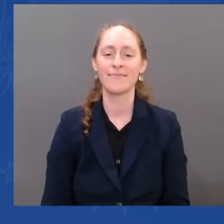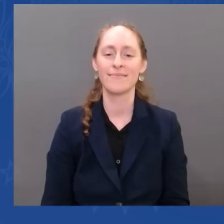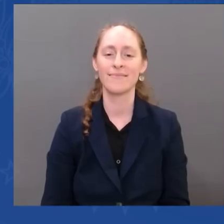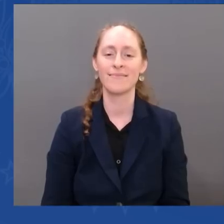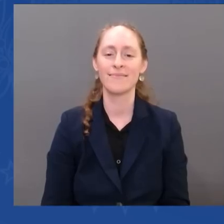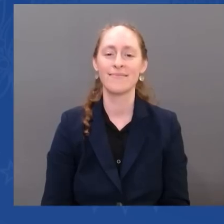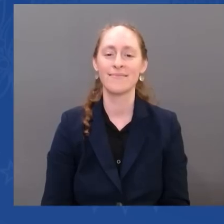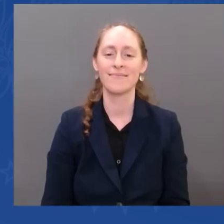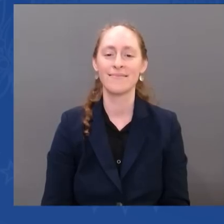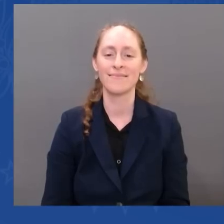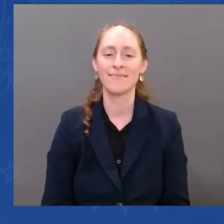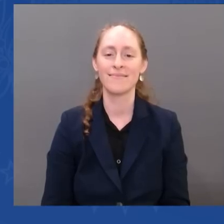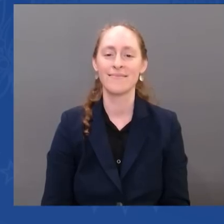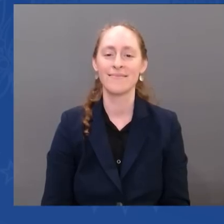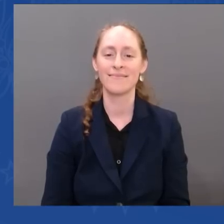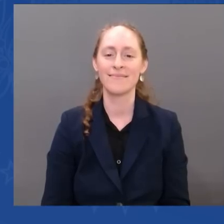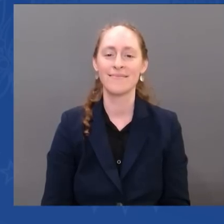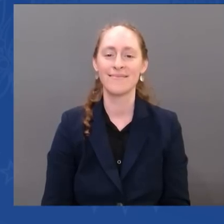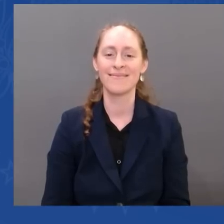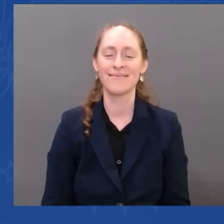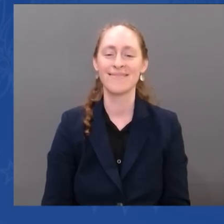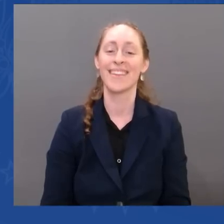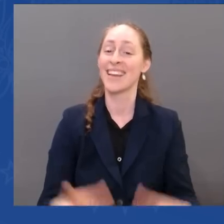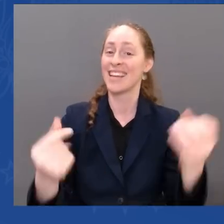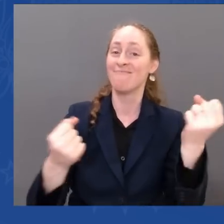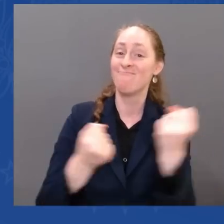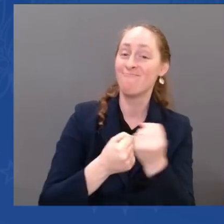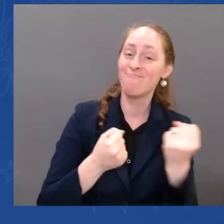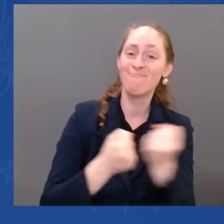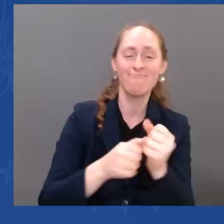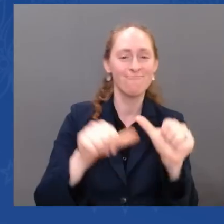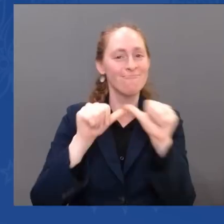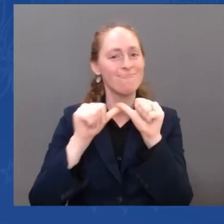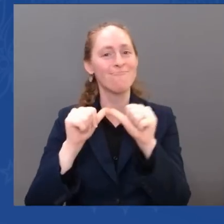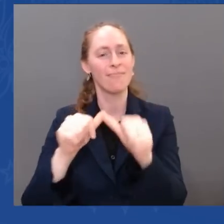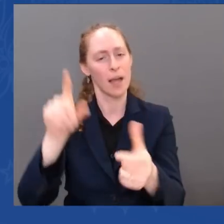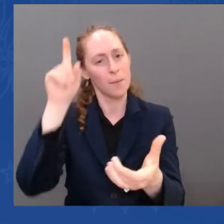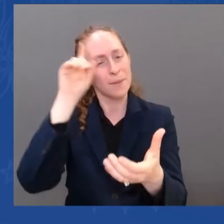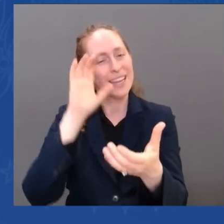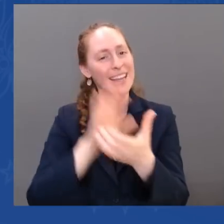May God bless you both, Mr. President and Mr. Prime Minister.